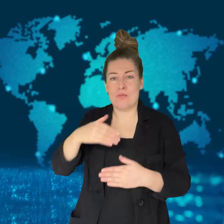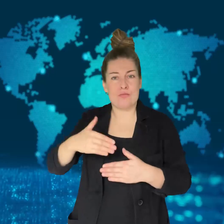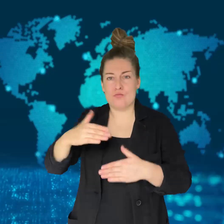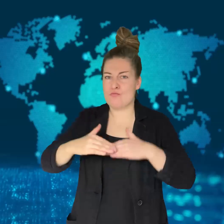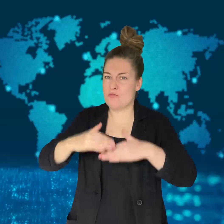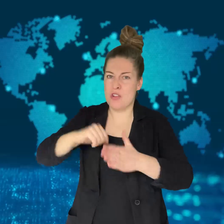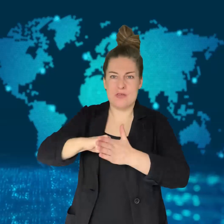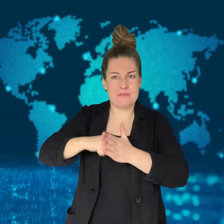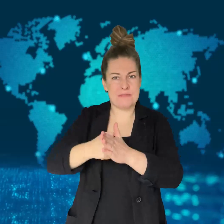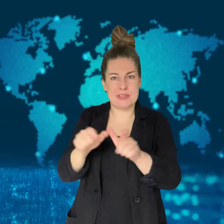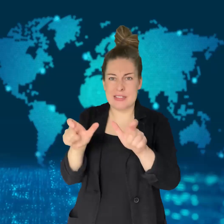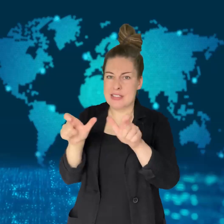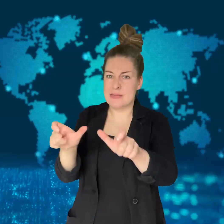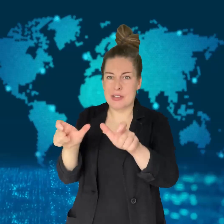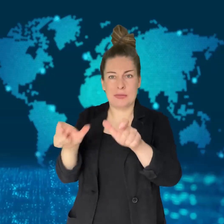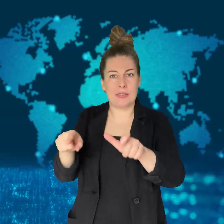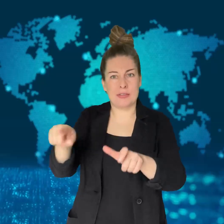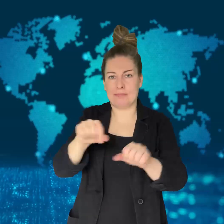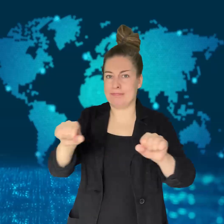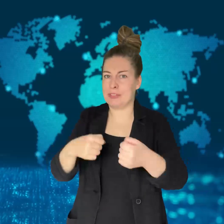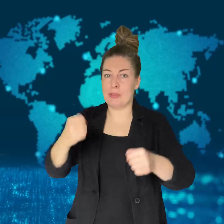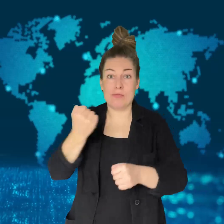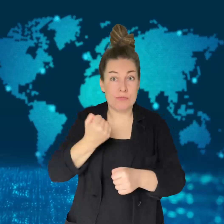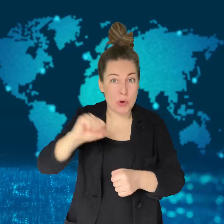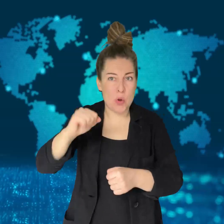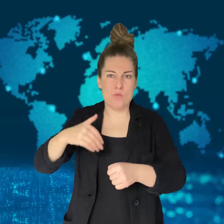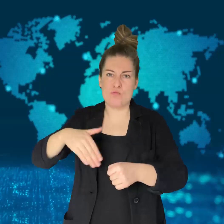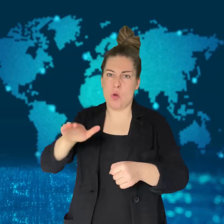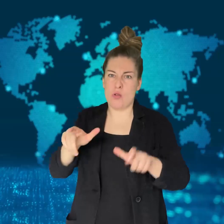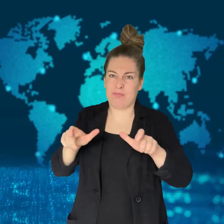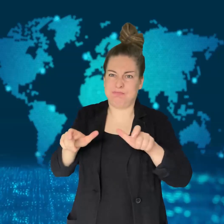people have been killed since the woman's death.